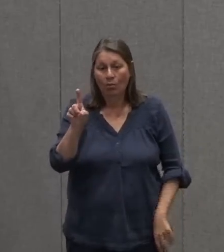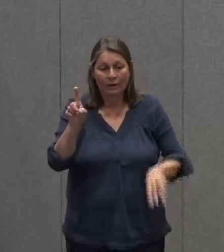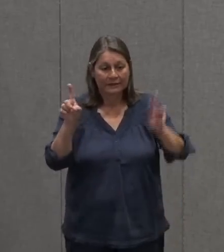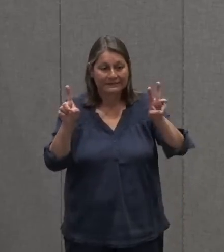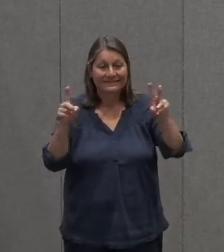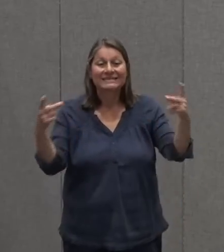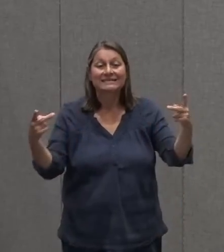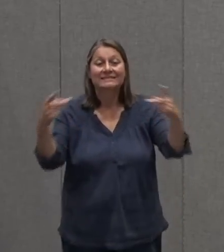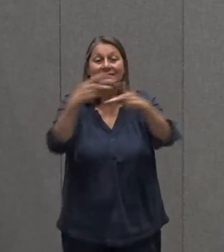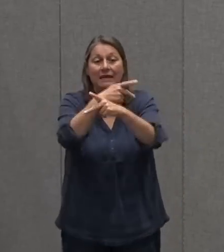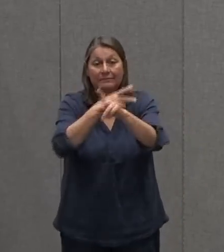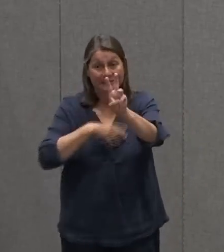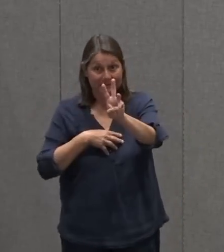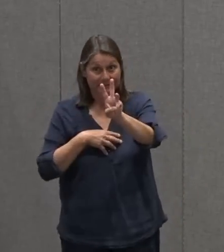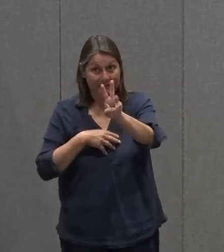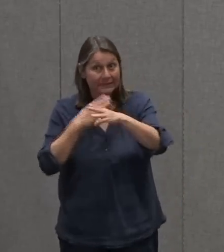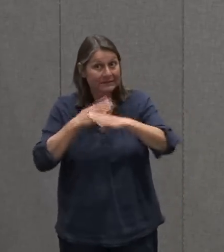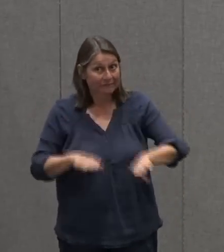Six. Six, is that divisible by three?